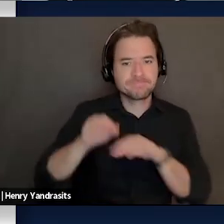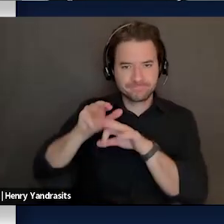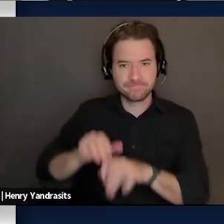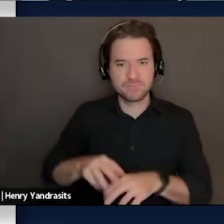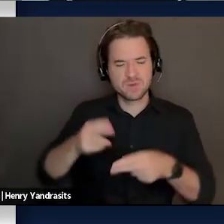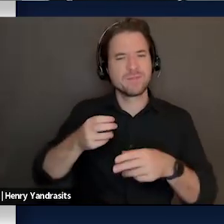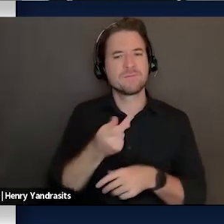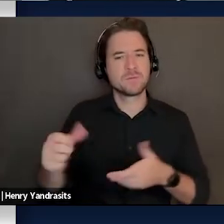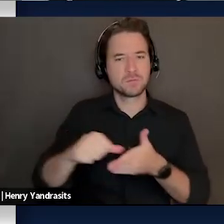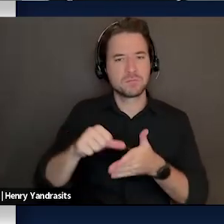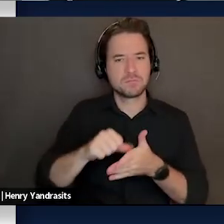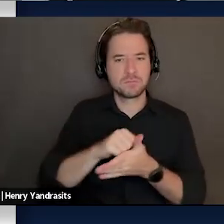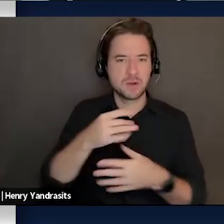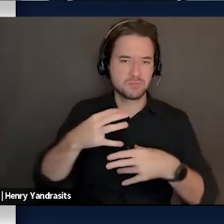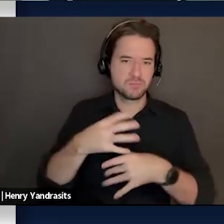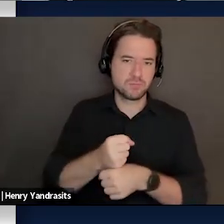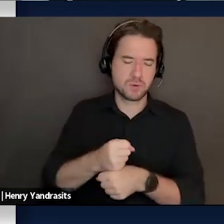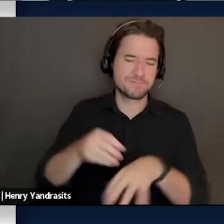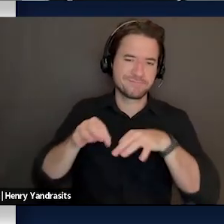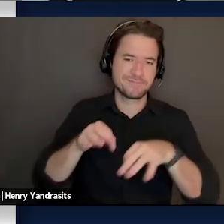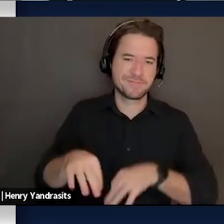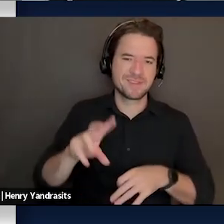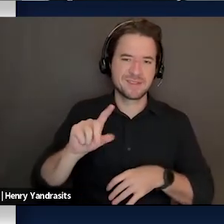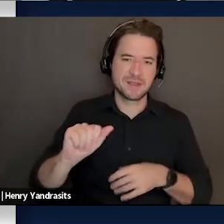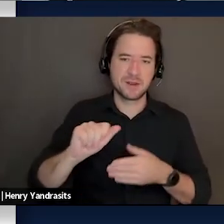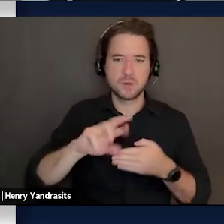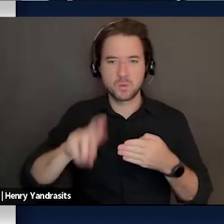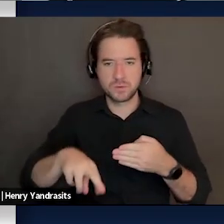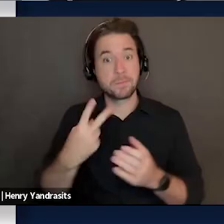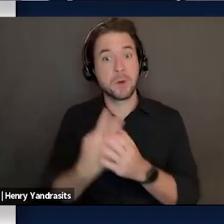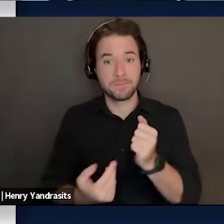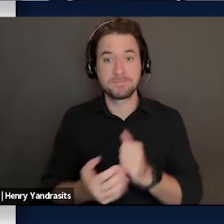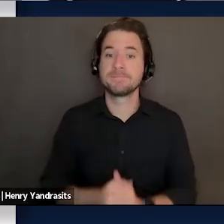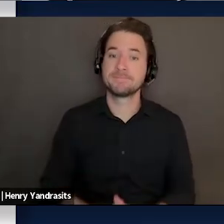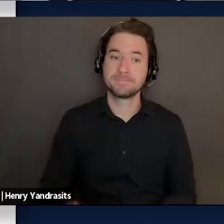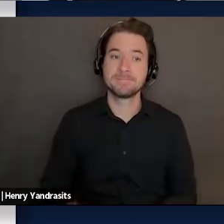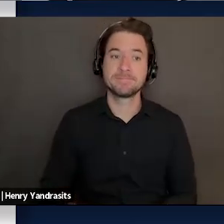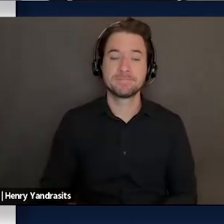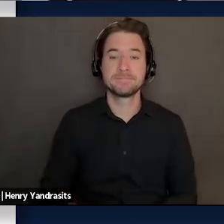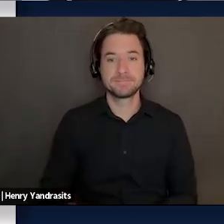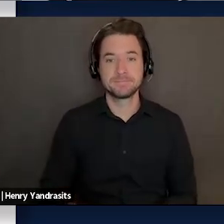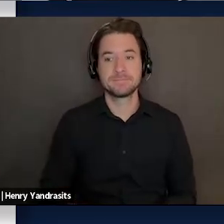data and results.